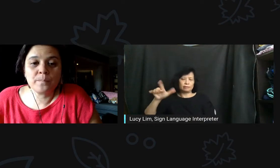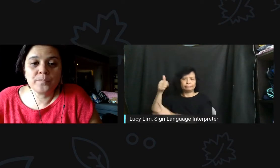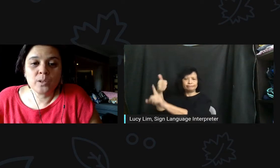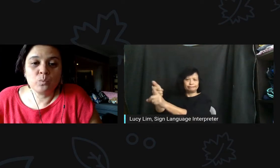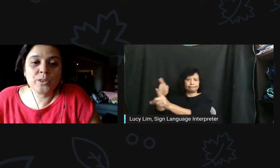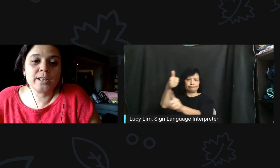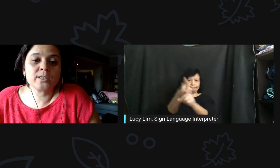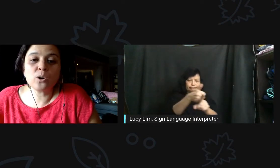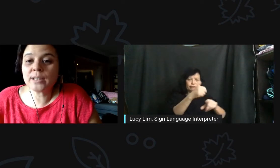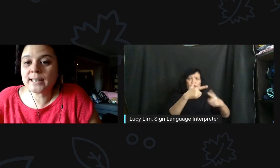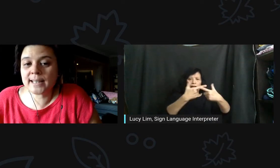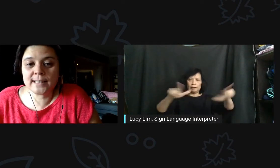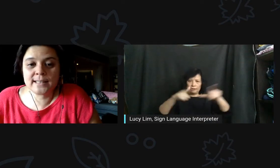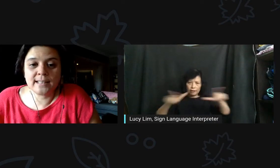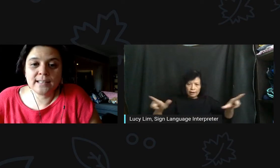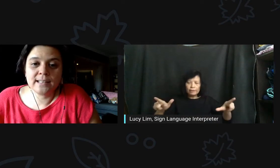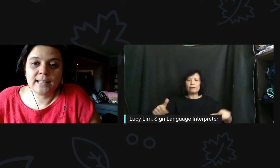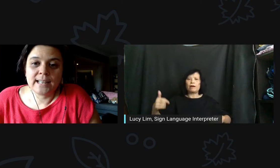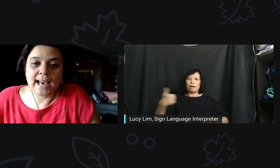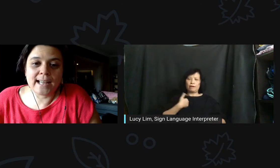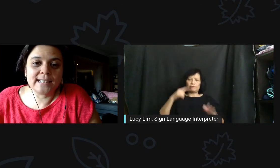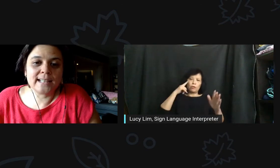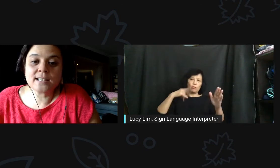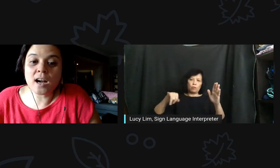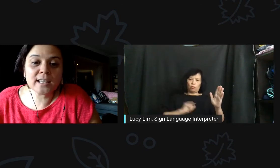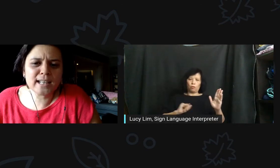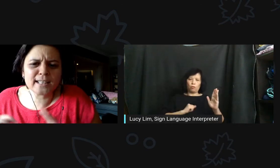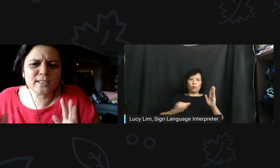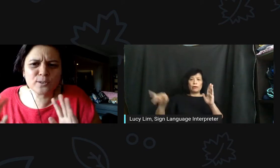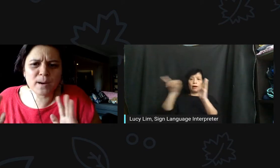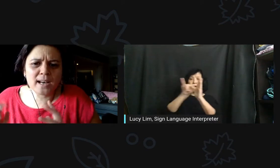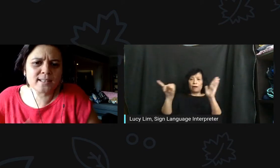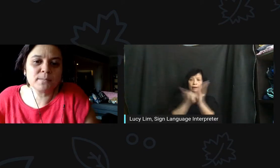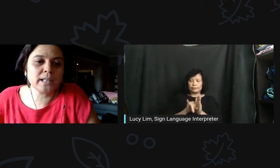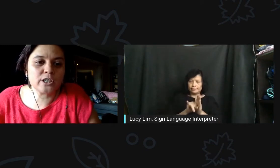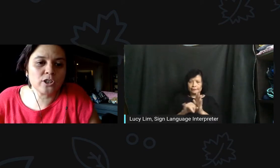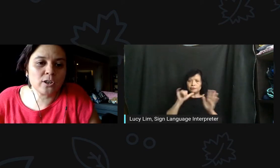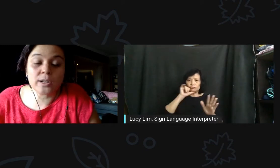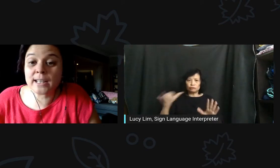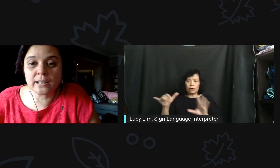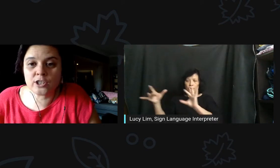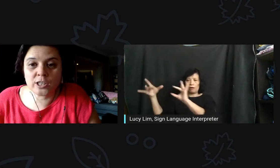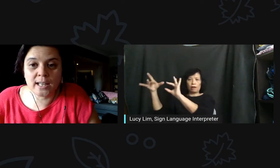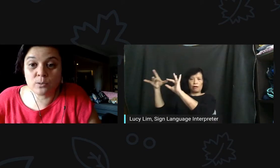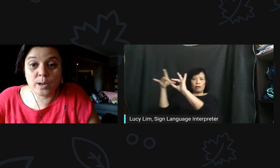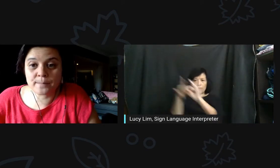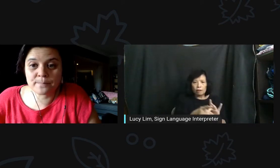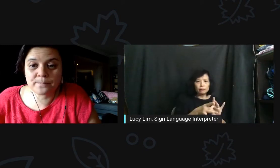with its own identity and it is not connected to Bahasa Malaysia or English in any way